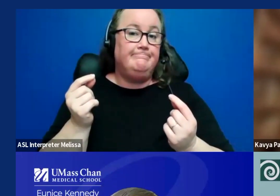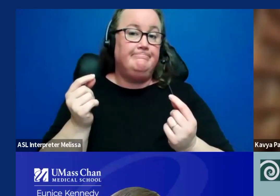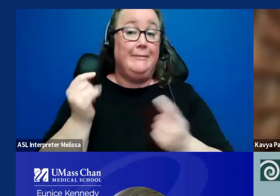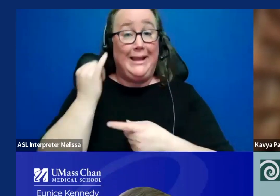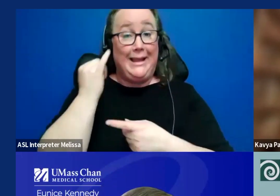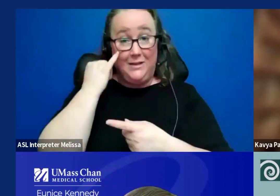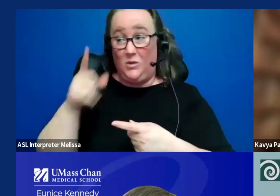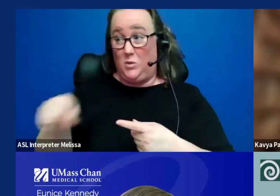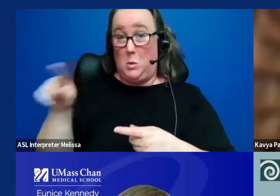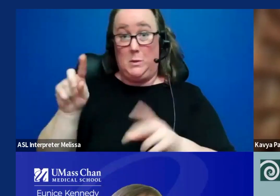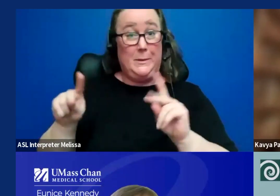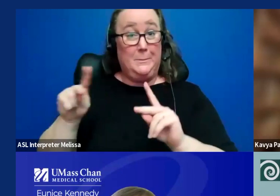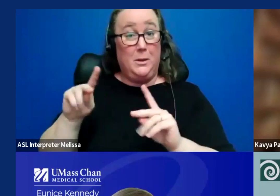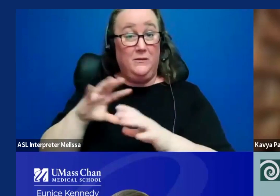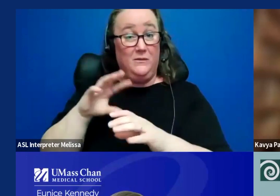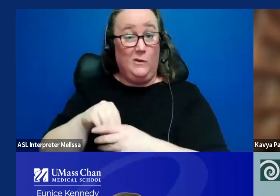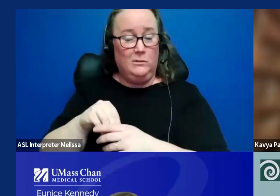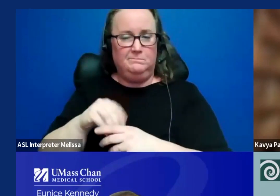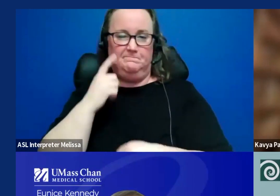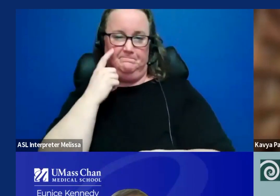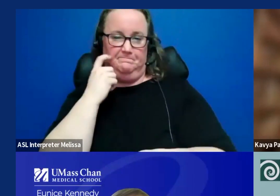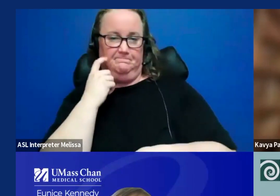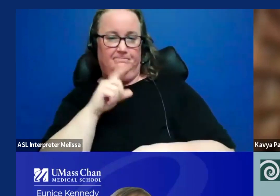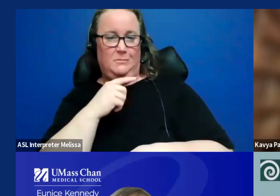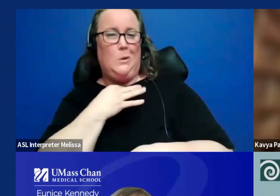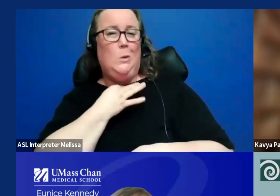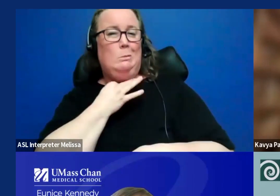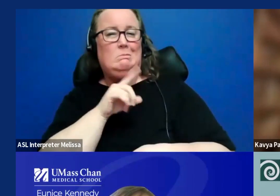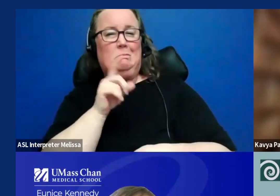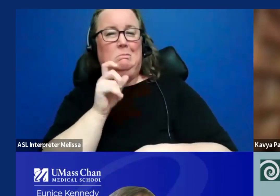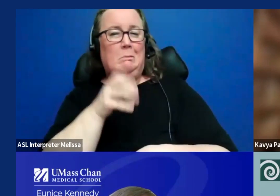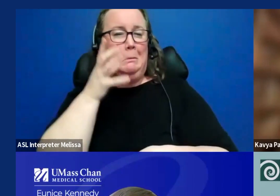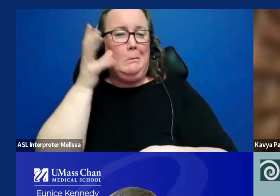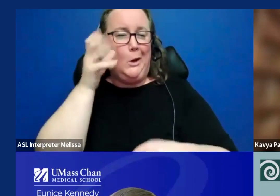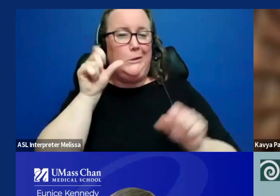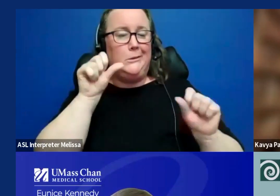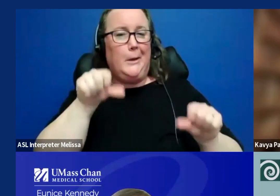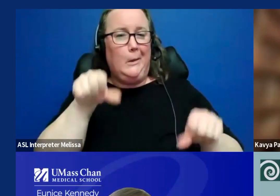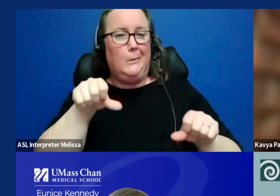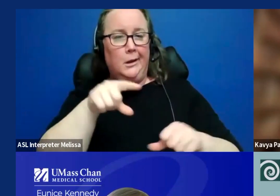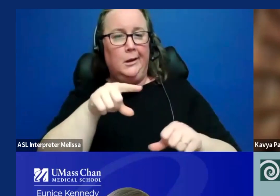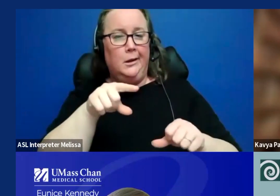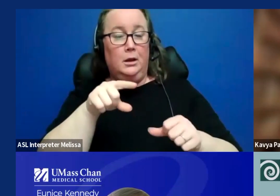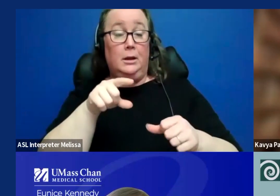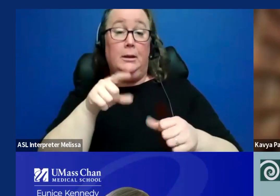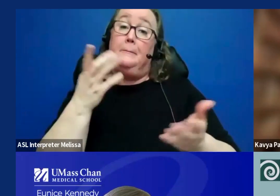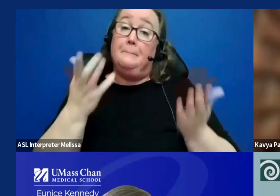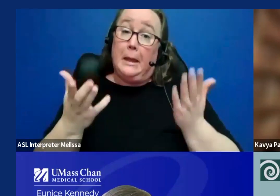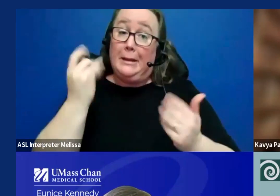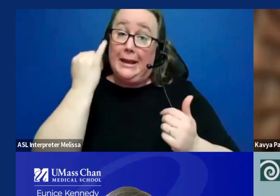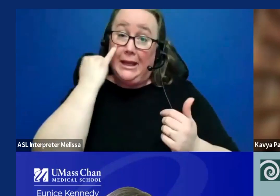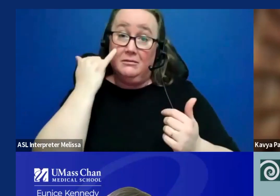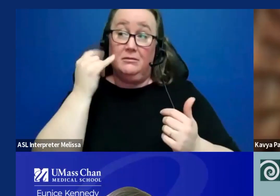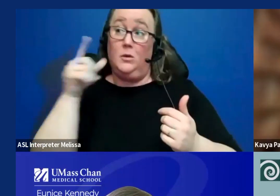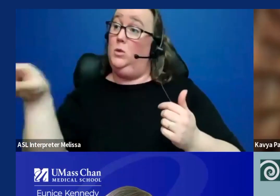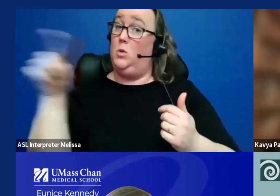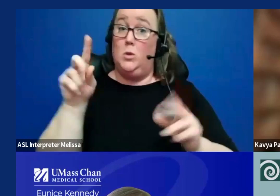the parent's ability to be a parent are the people, say, in a hospital when a baby is born, and there's a question about whether